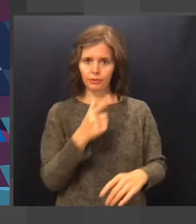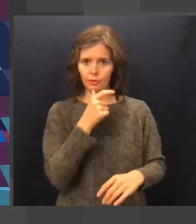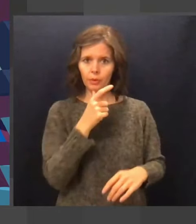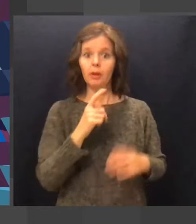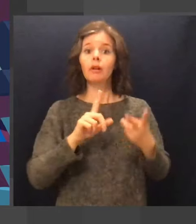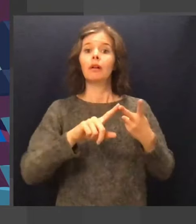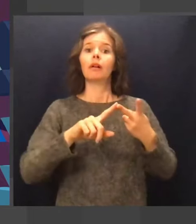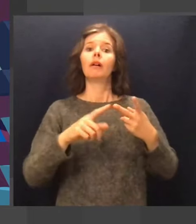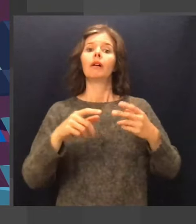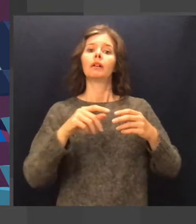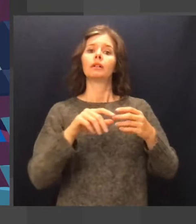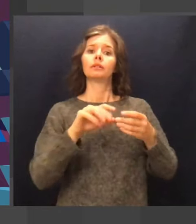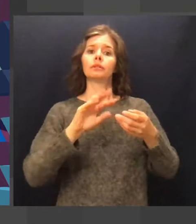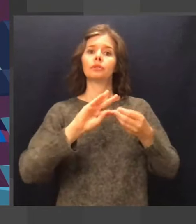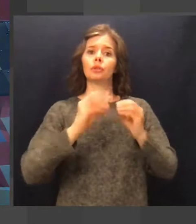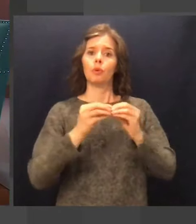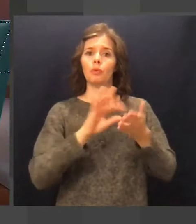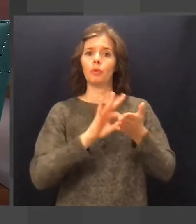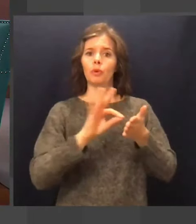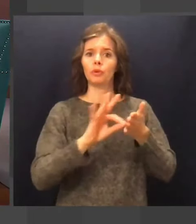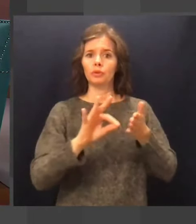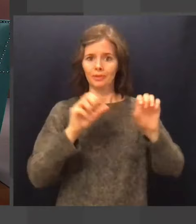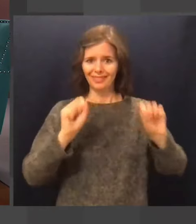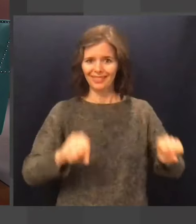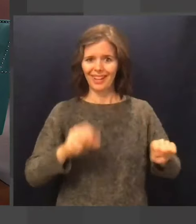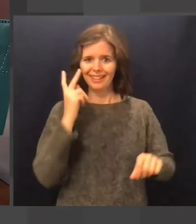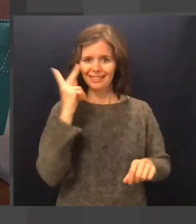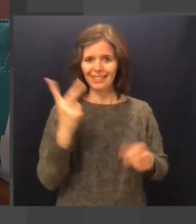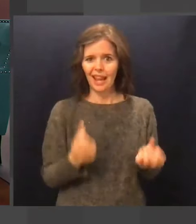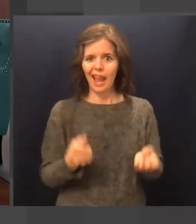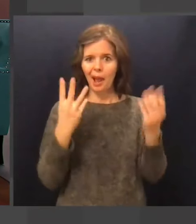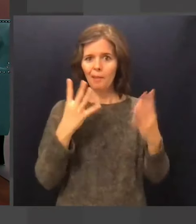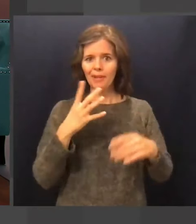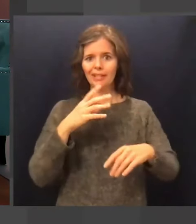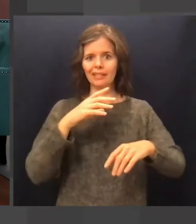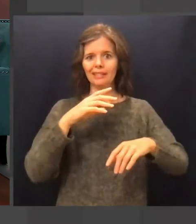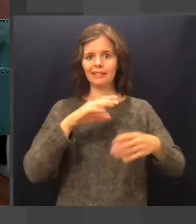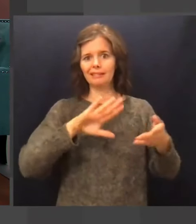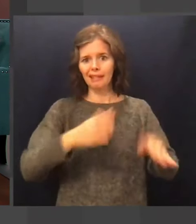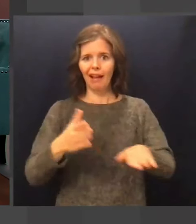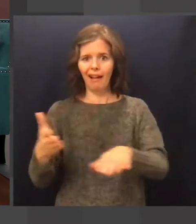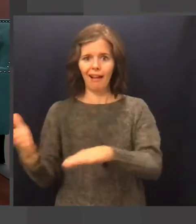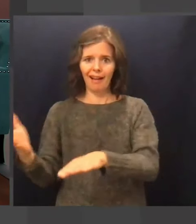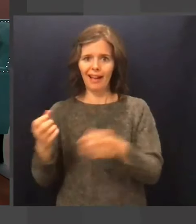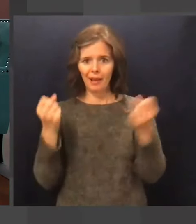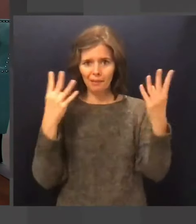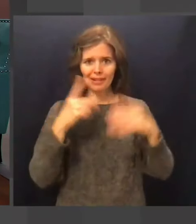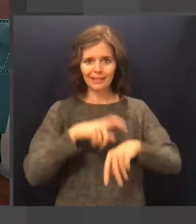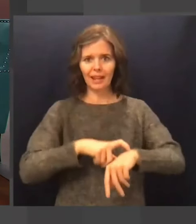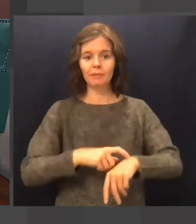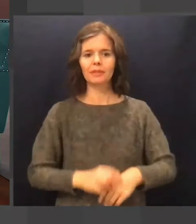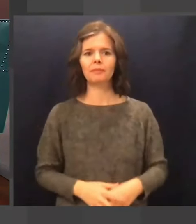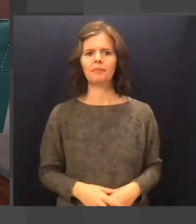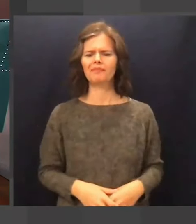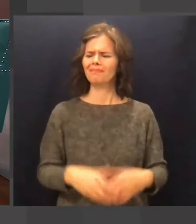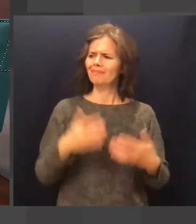INTEREST AT THAT MOMENT AND ALSO SHOW SCORES LIKE IN THIS CASE WE